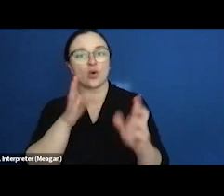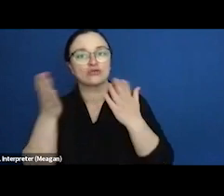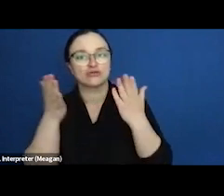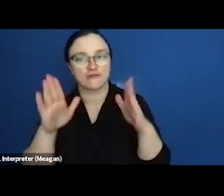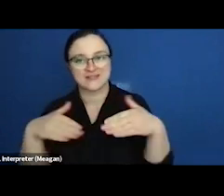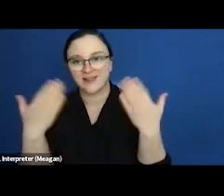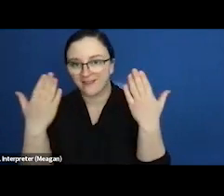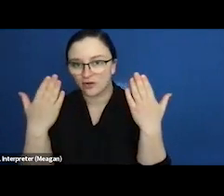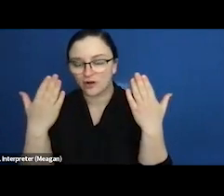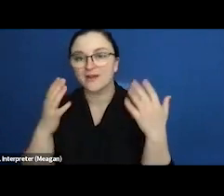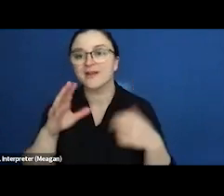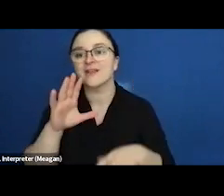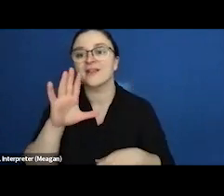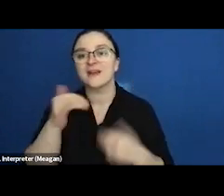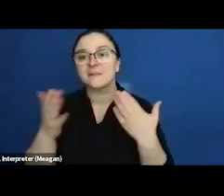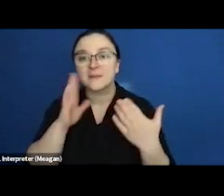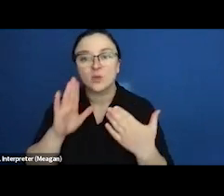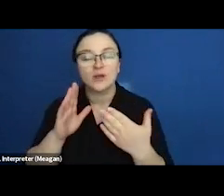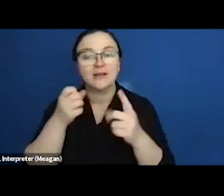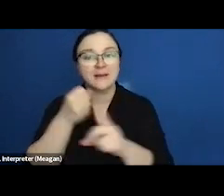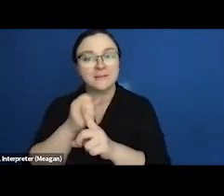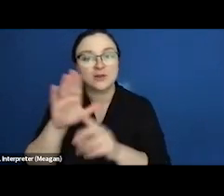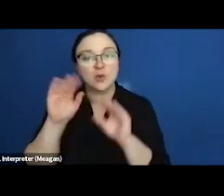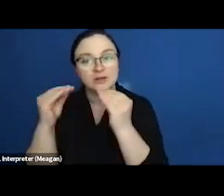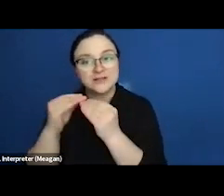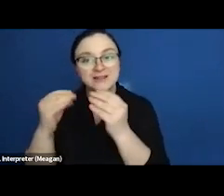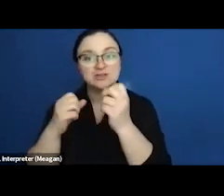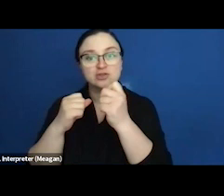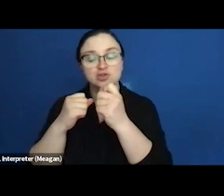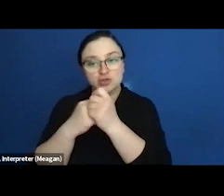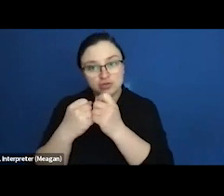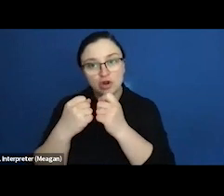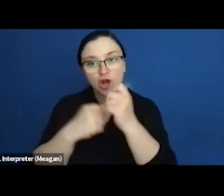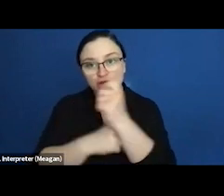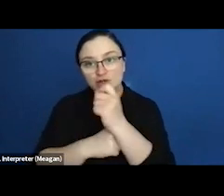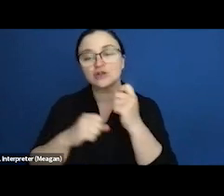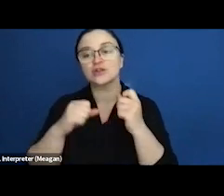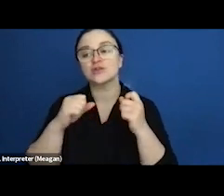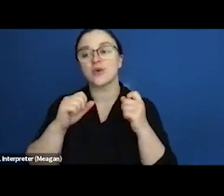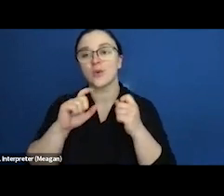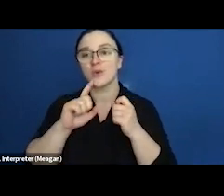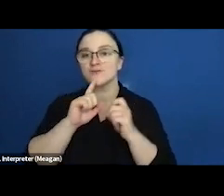that may impact your organizational structure. So it's really key when assessing